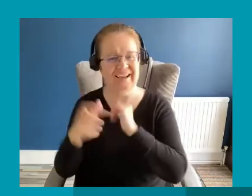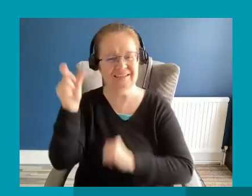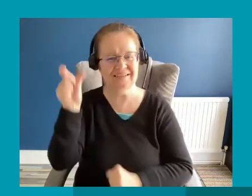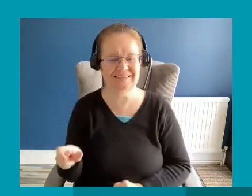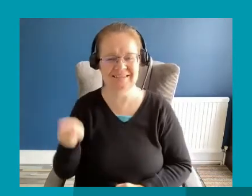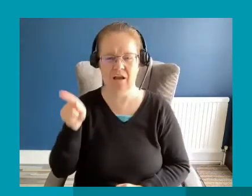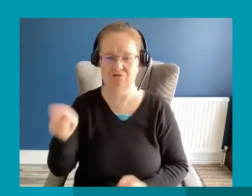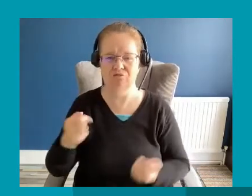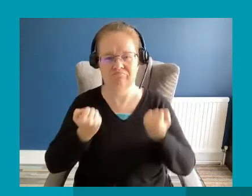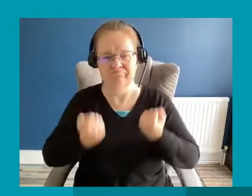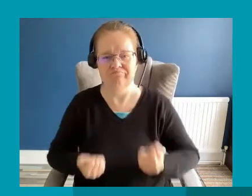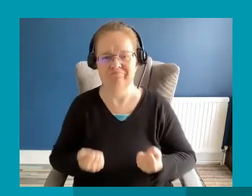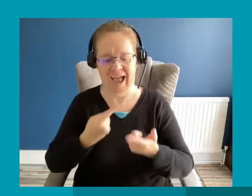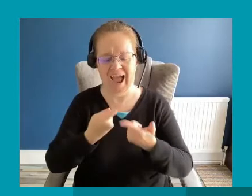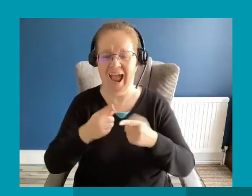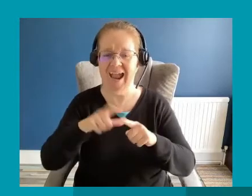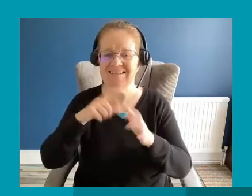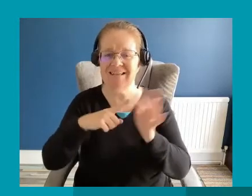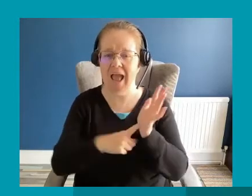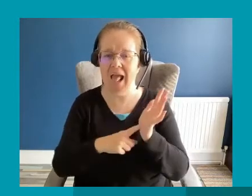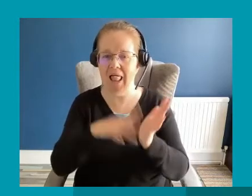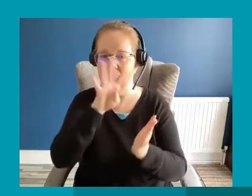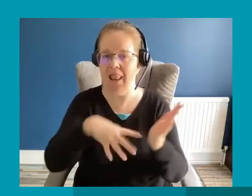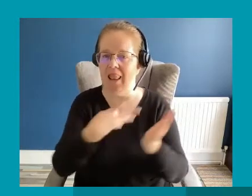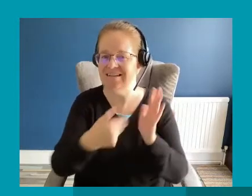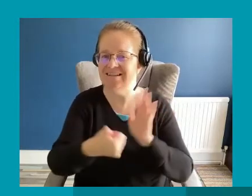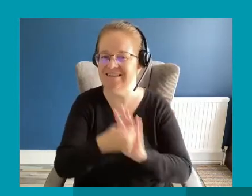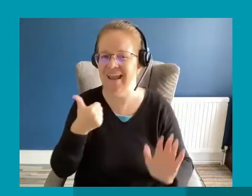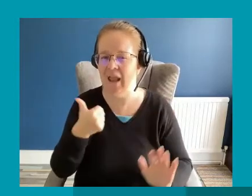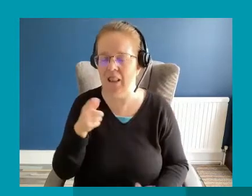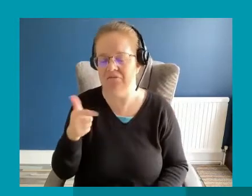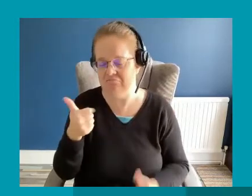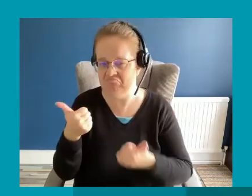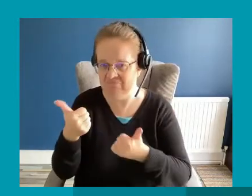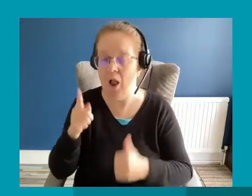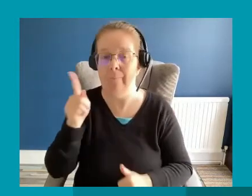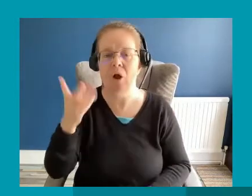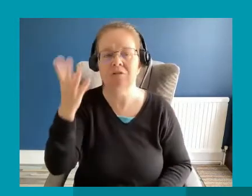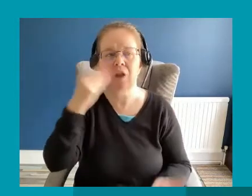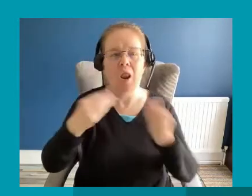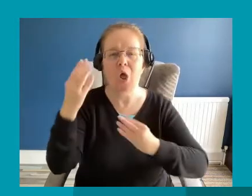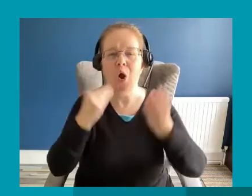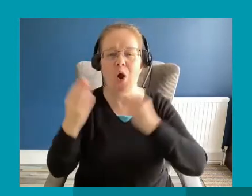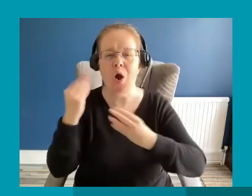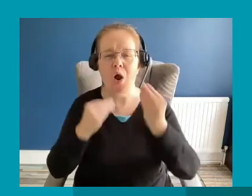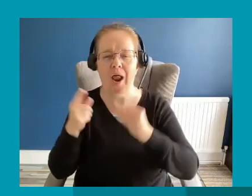quite solid with their XL skills, right? But what they've done is through their learning.